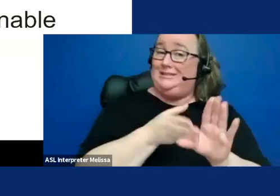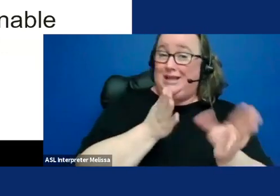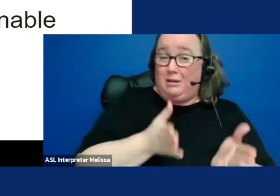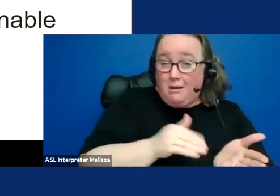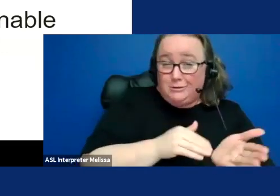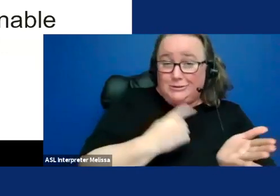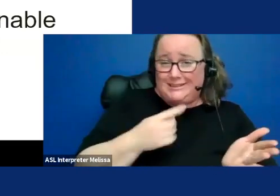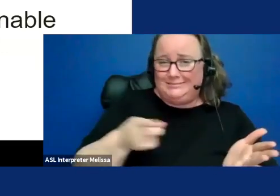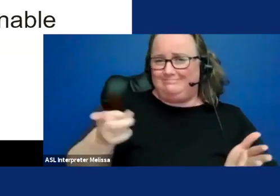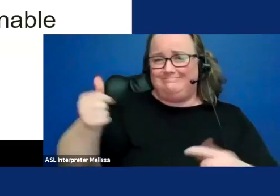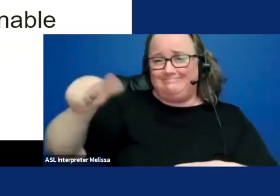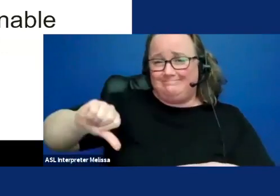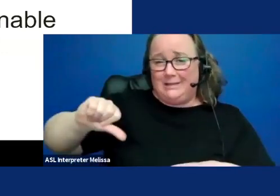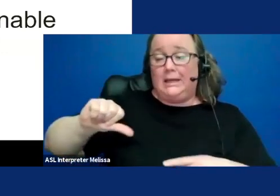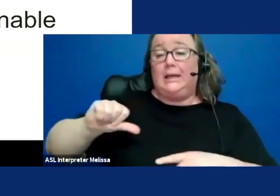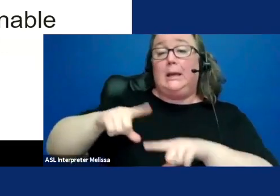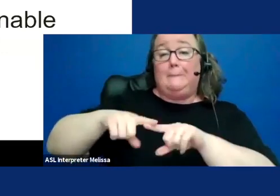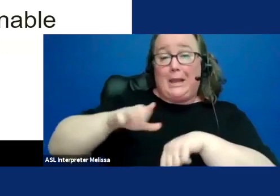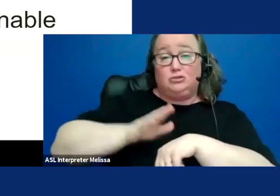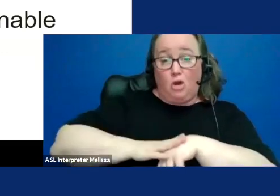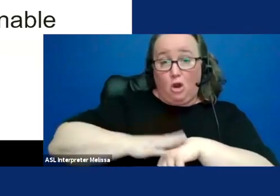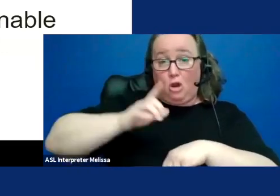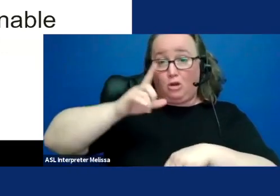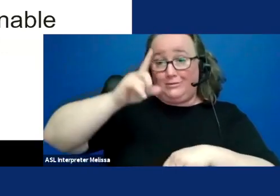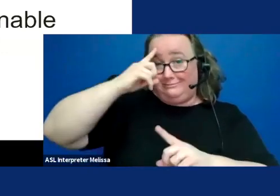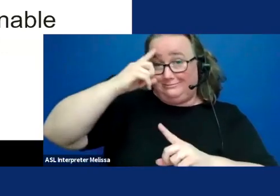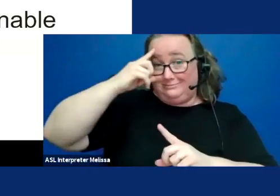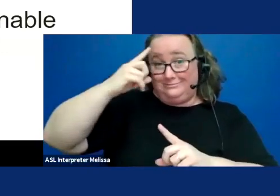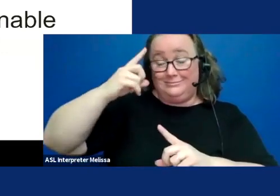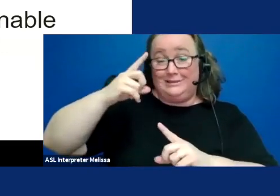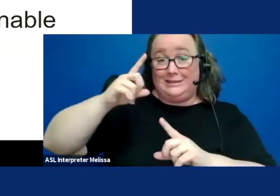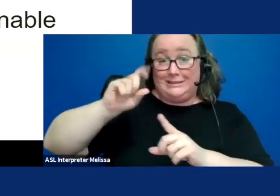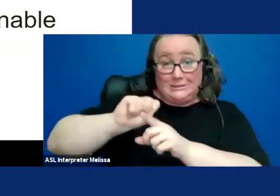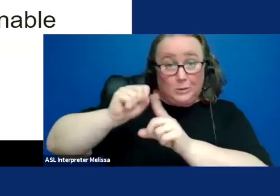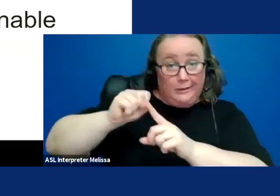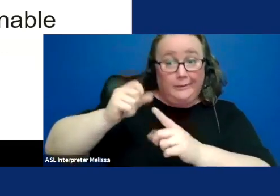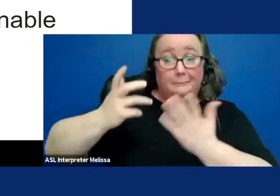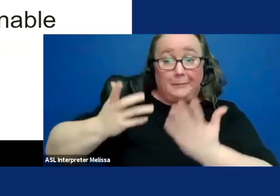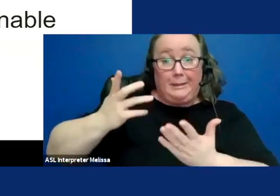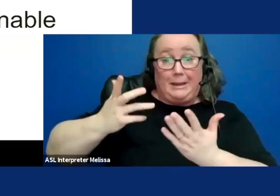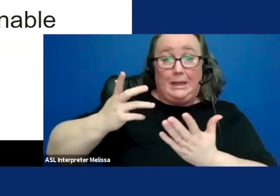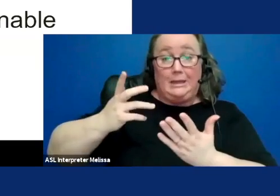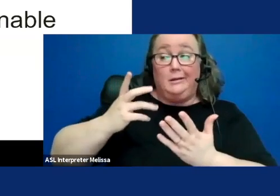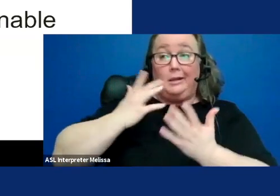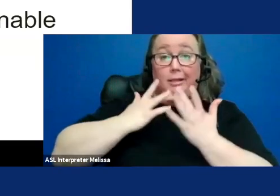the psychological condition and that the lack of insight might be overcome if he gets pharmacological treatment.